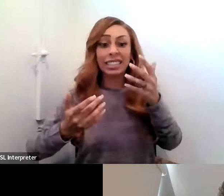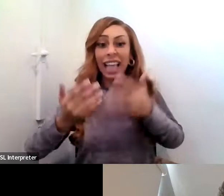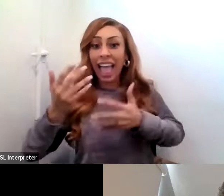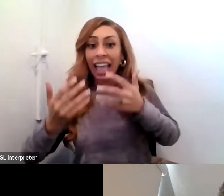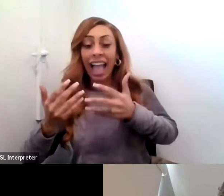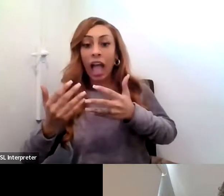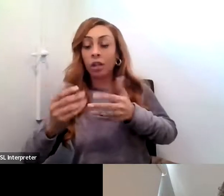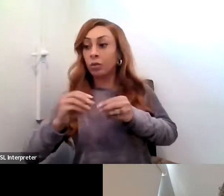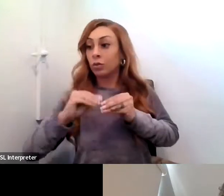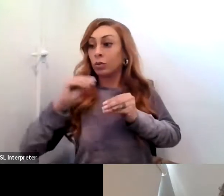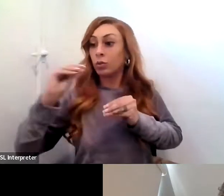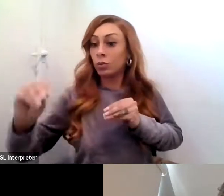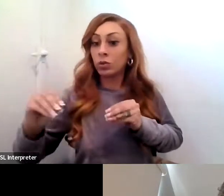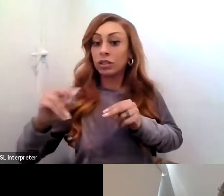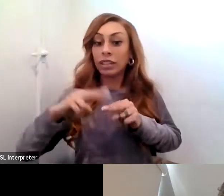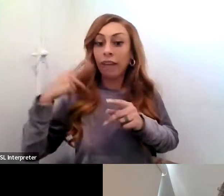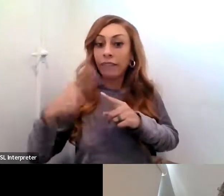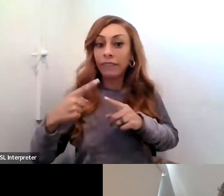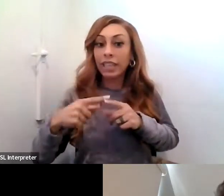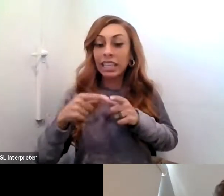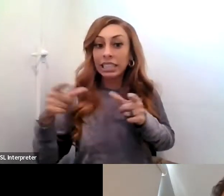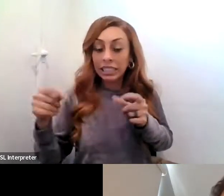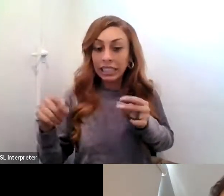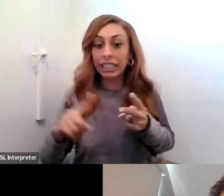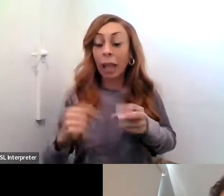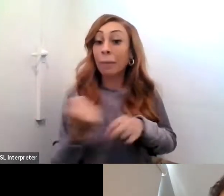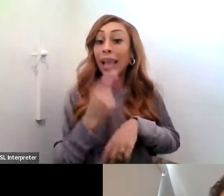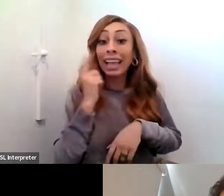to do whatever they need to do? And are we making it easy or even possible